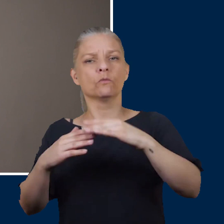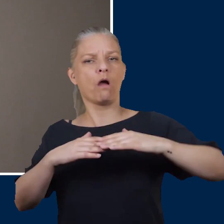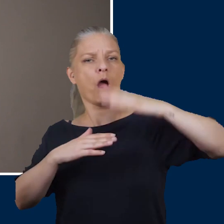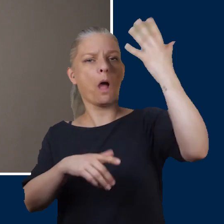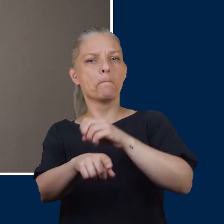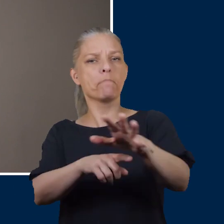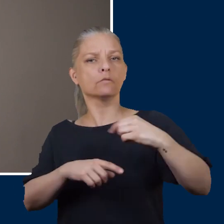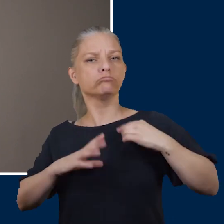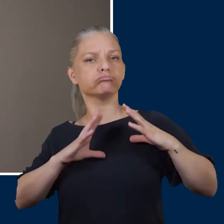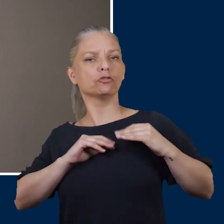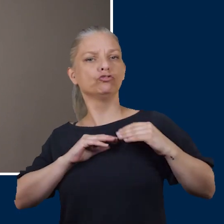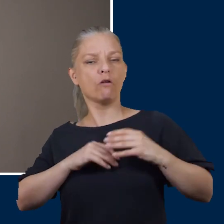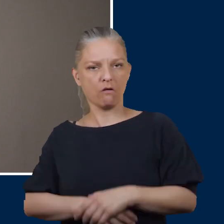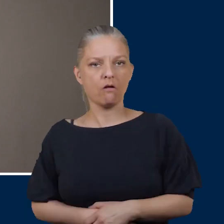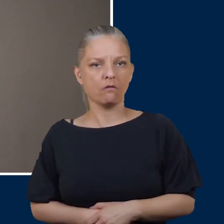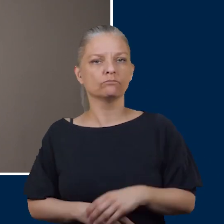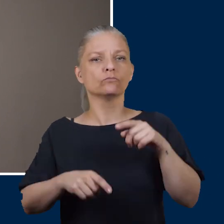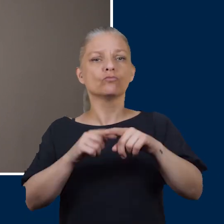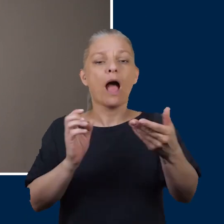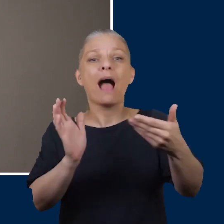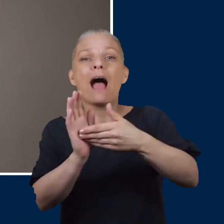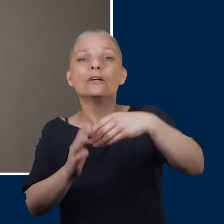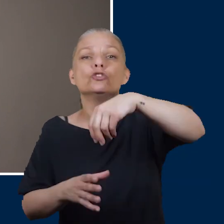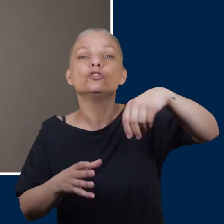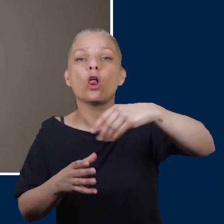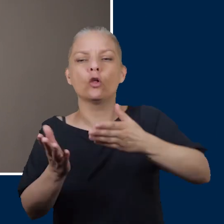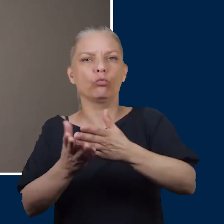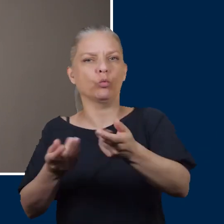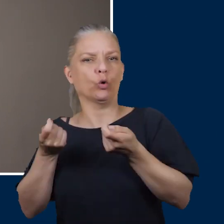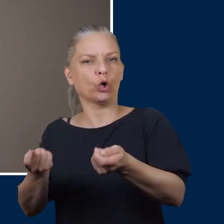Try to add salt only during cooking and avoid adding at the table too.